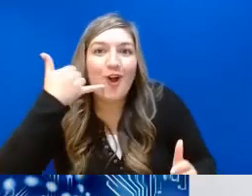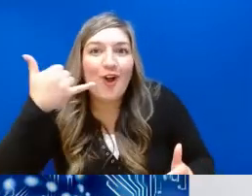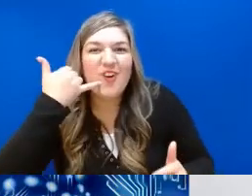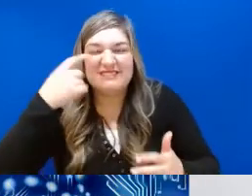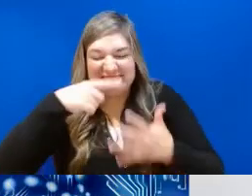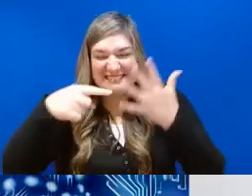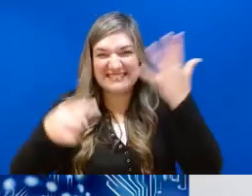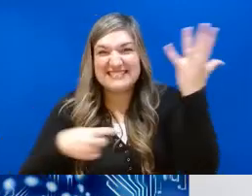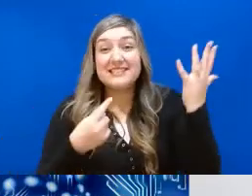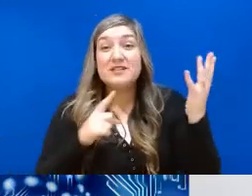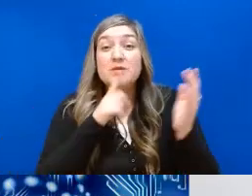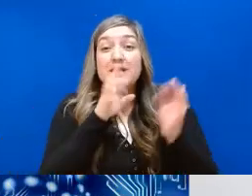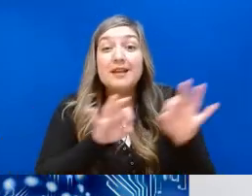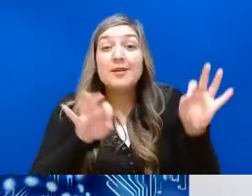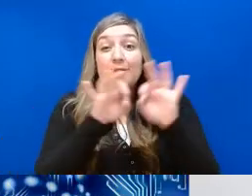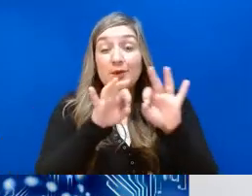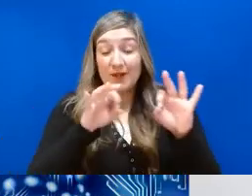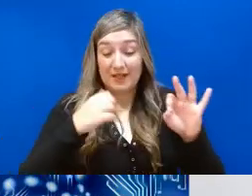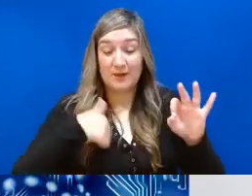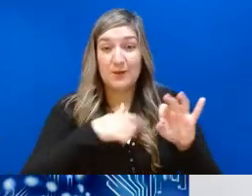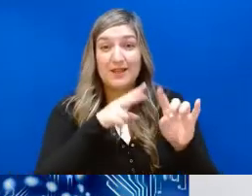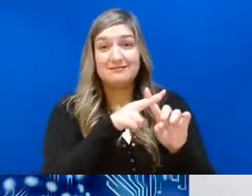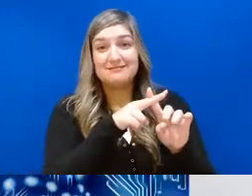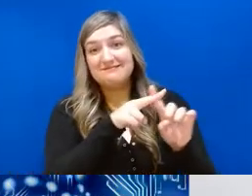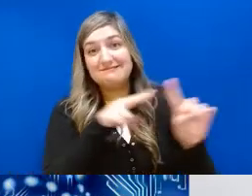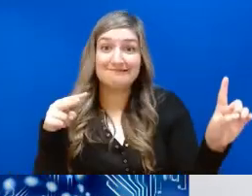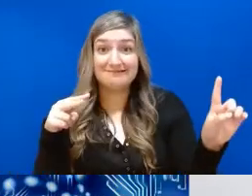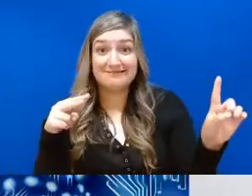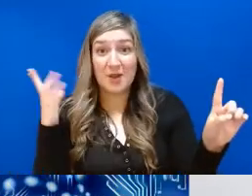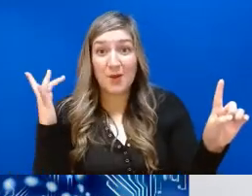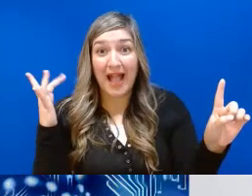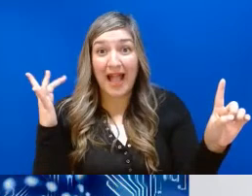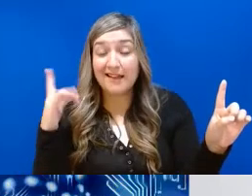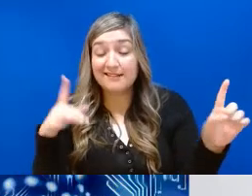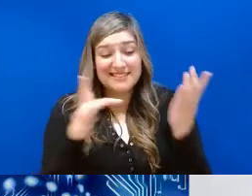Technology could sometimes bleed into your whole school work life, so it's important,